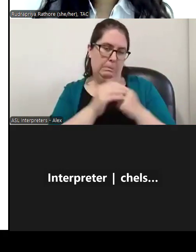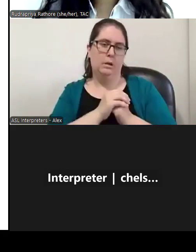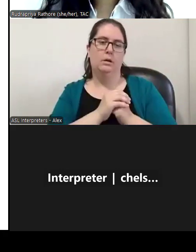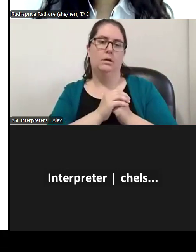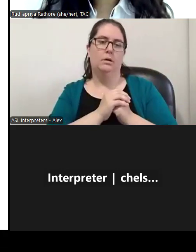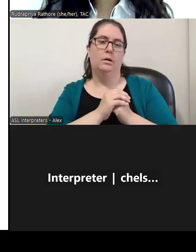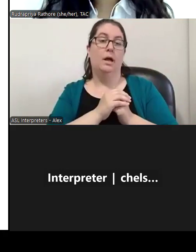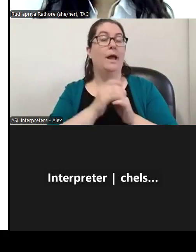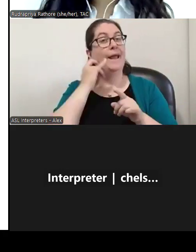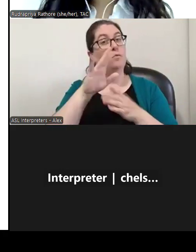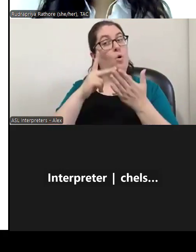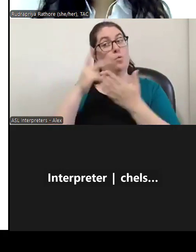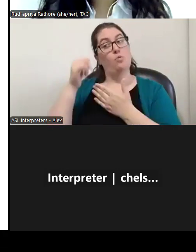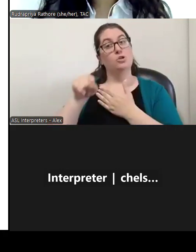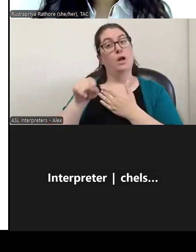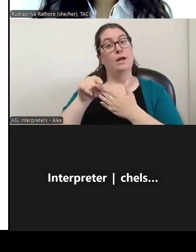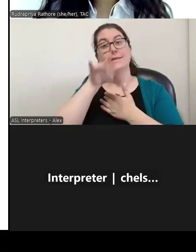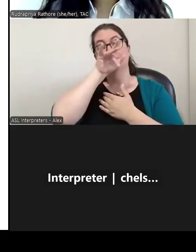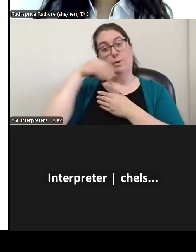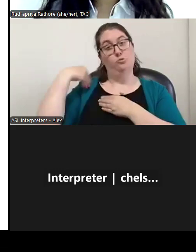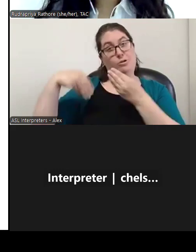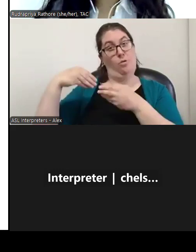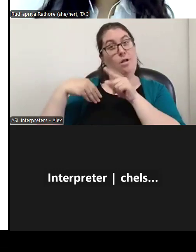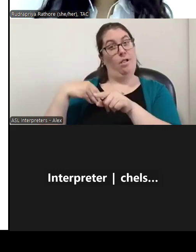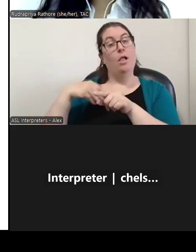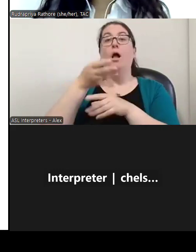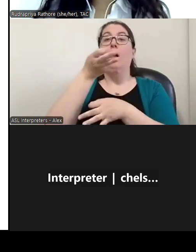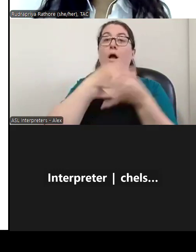if your project is in an oral tradition you should instead demonstrate a history